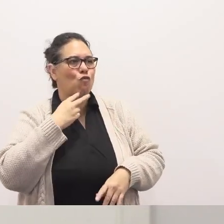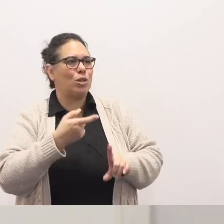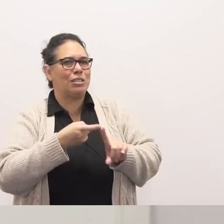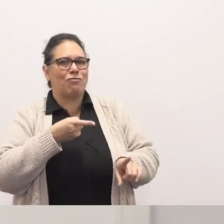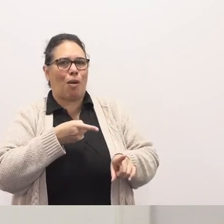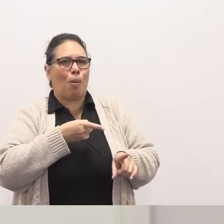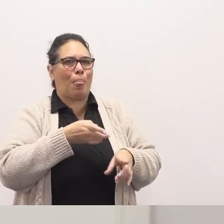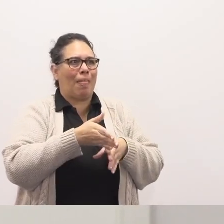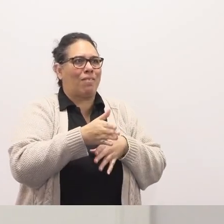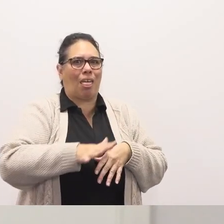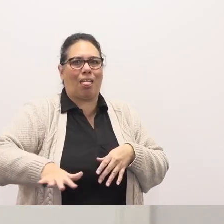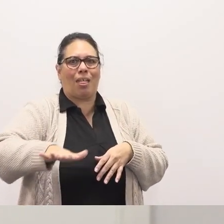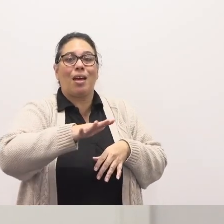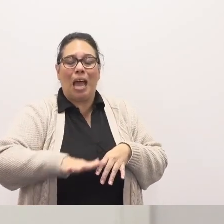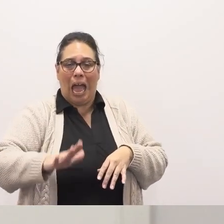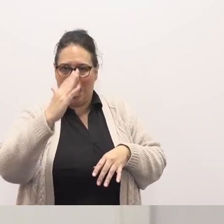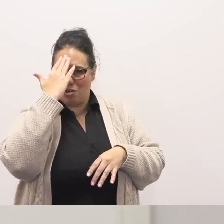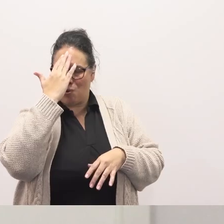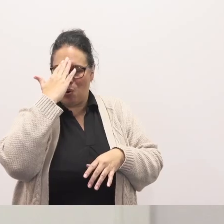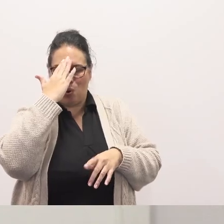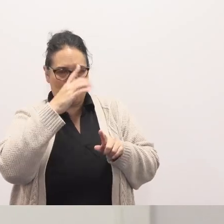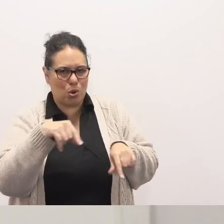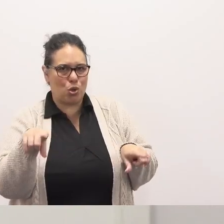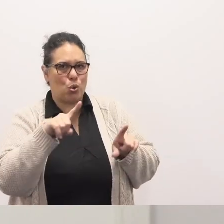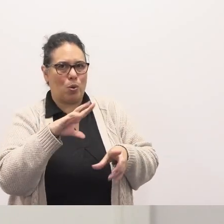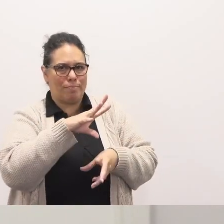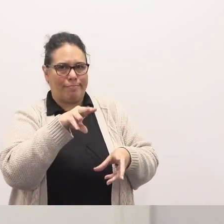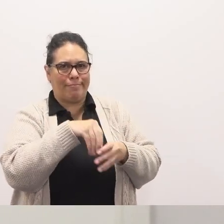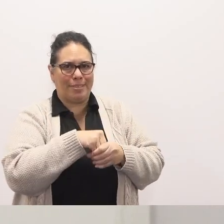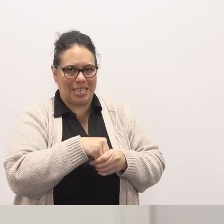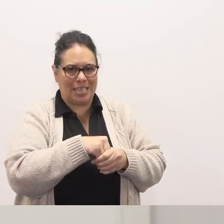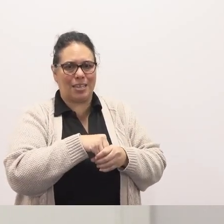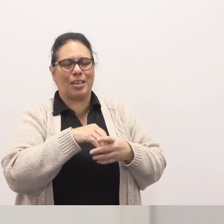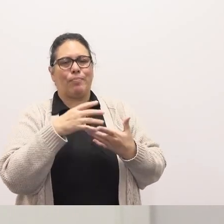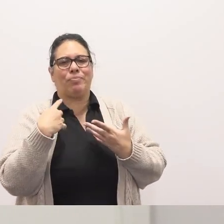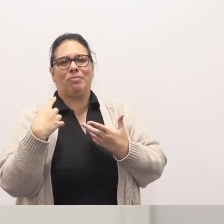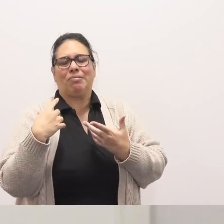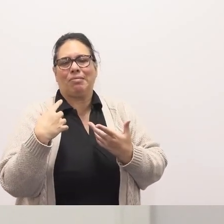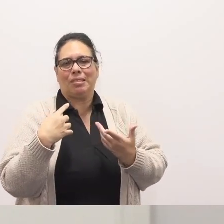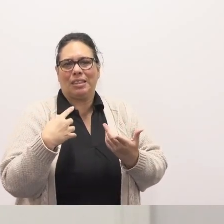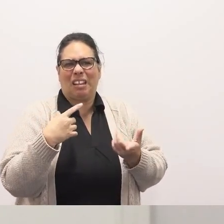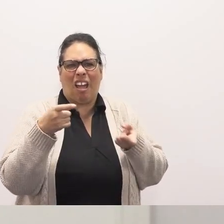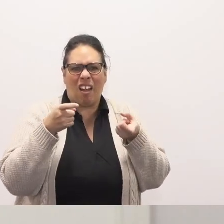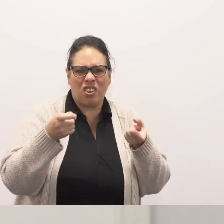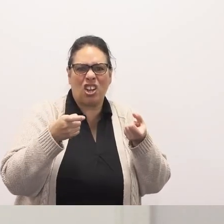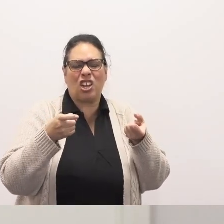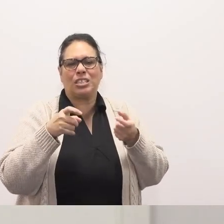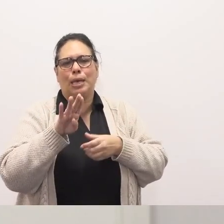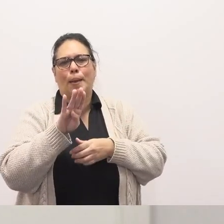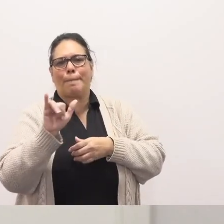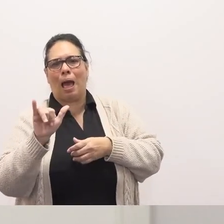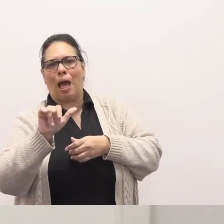And I know that you'll be including a cadence of governance and bylaws conversations at upcoming board meetings.